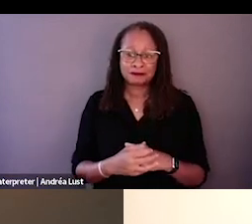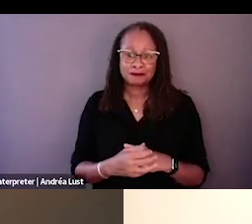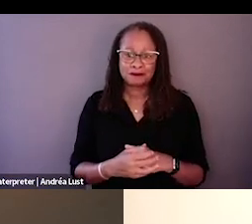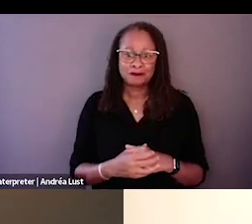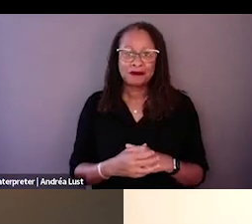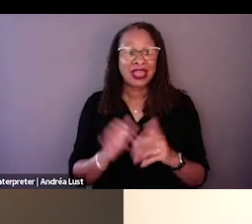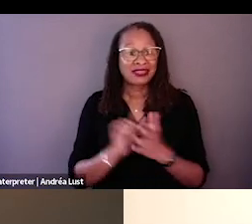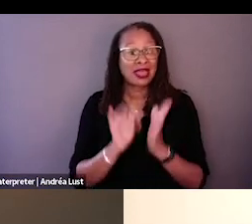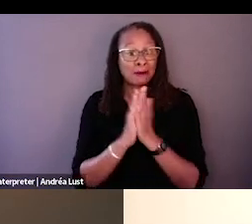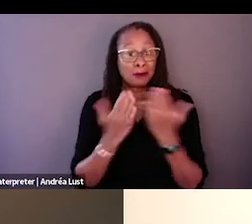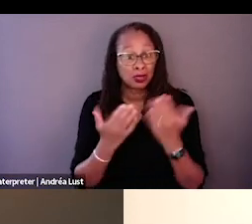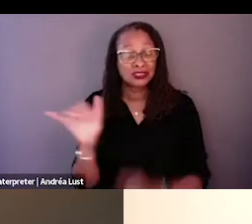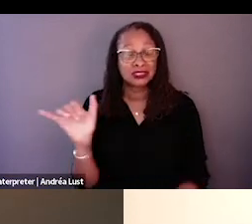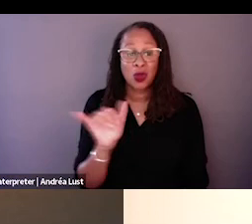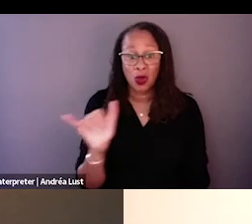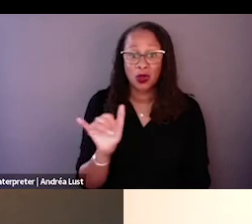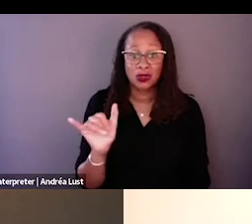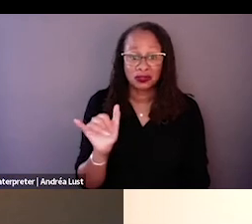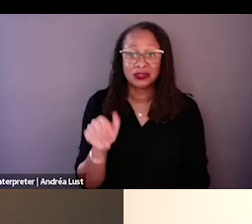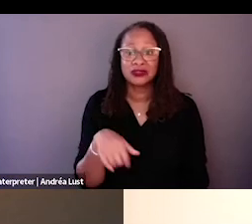They only exist in a certain form.